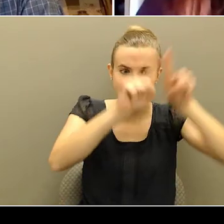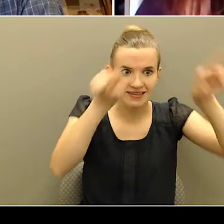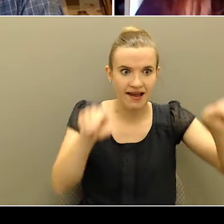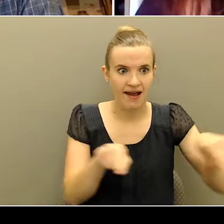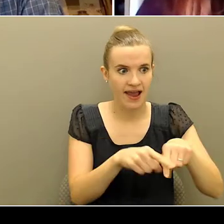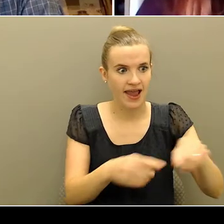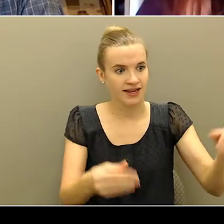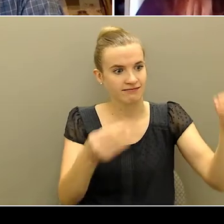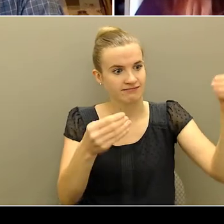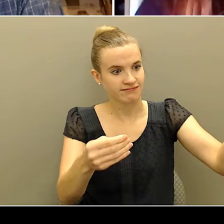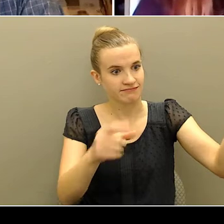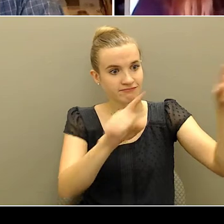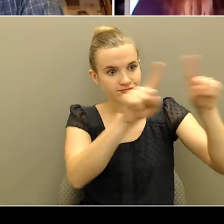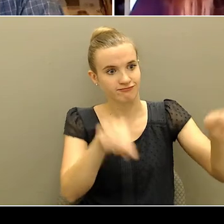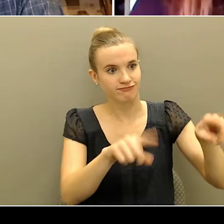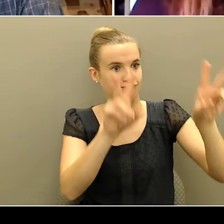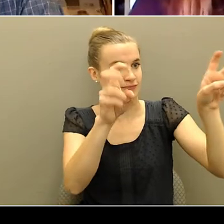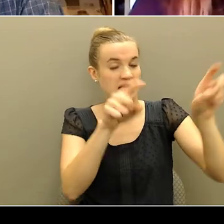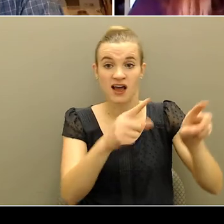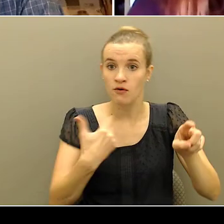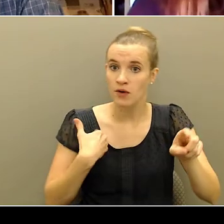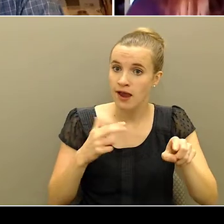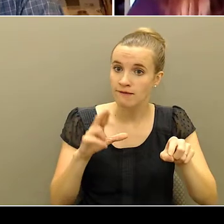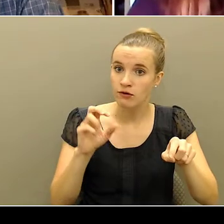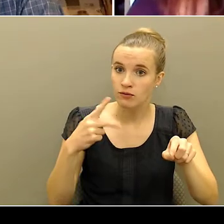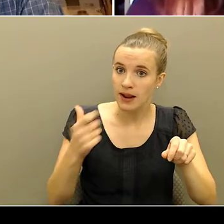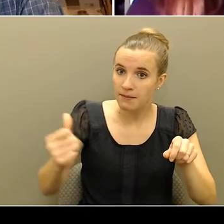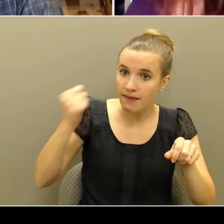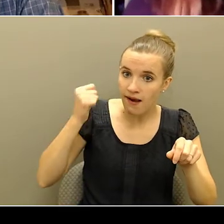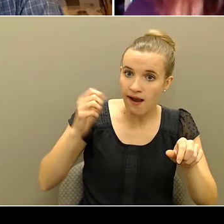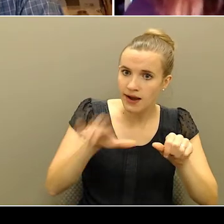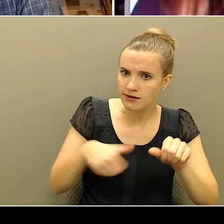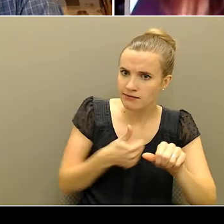, we're all, we're social creatures, ou know, we go shopping together, we d